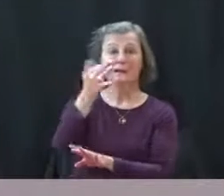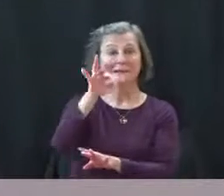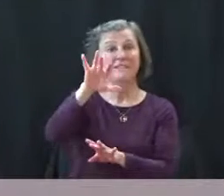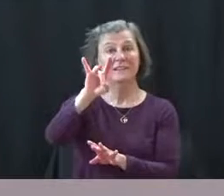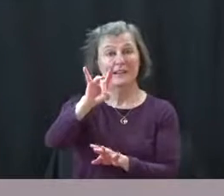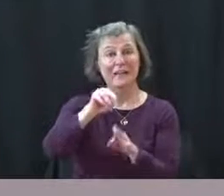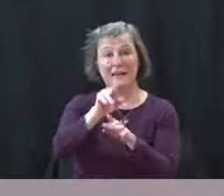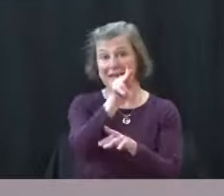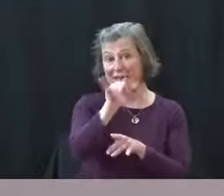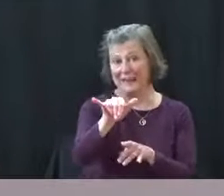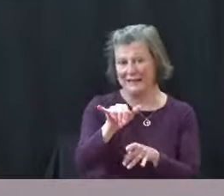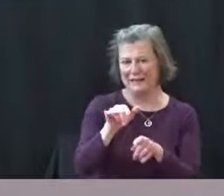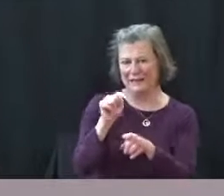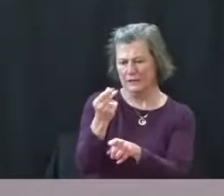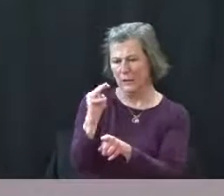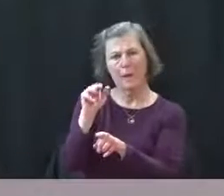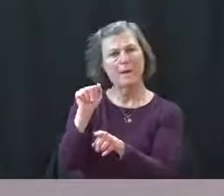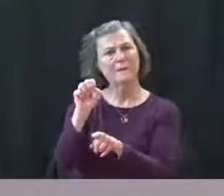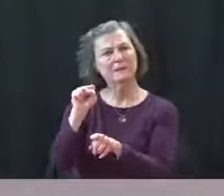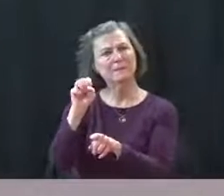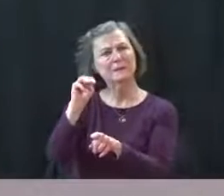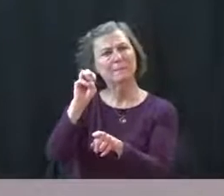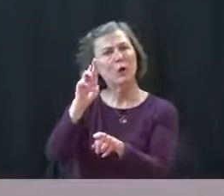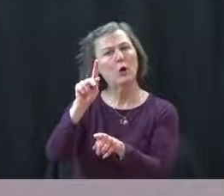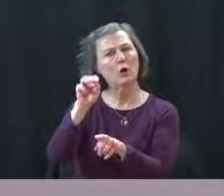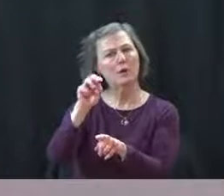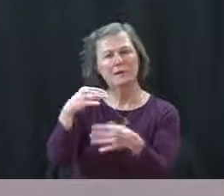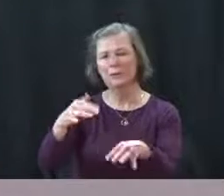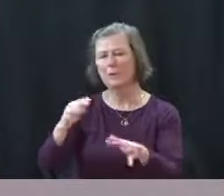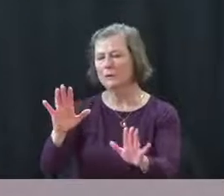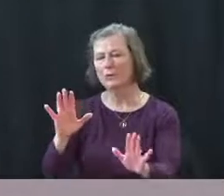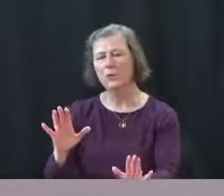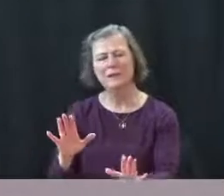Thomas Merton -- he was a great a great soul, I love Thomas Merton.